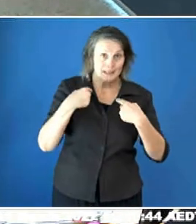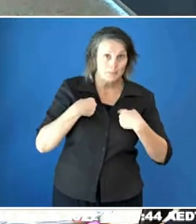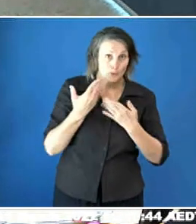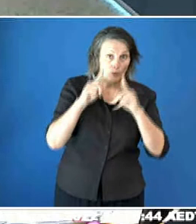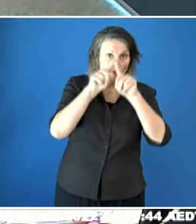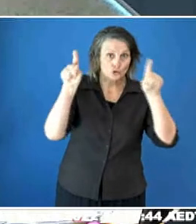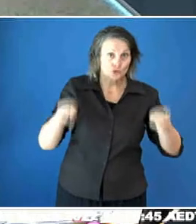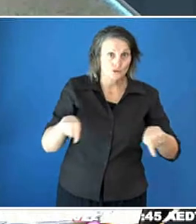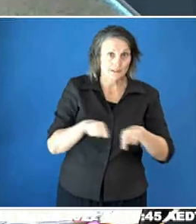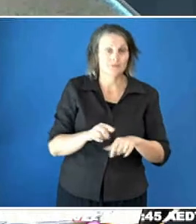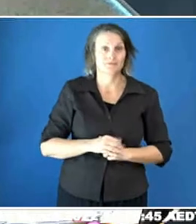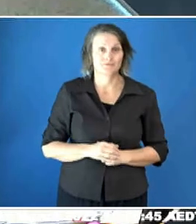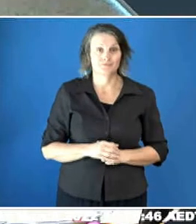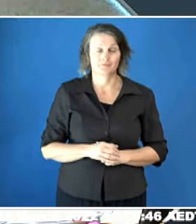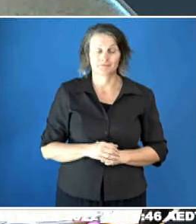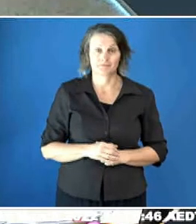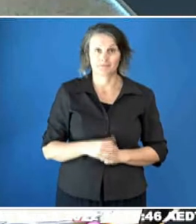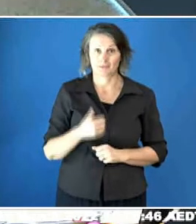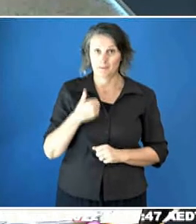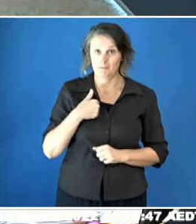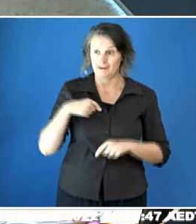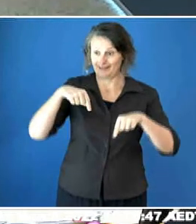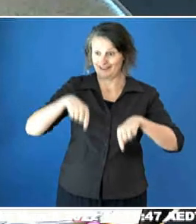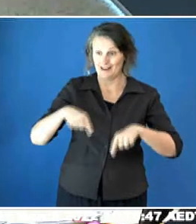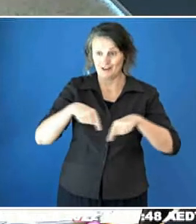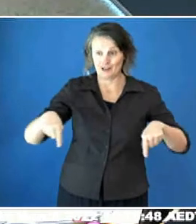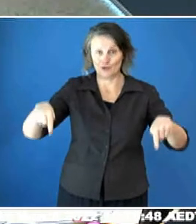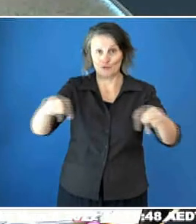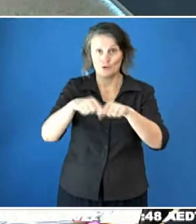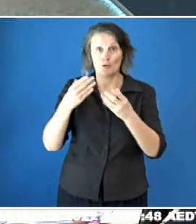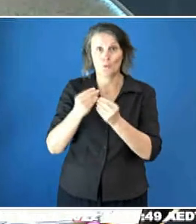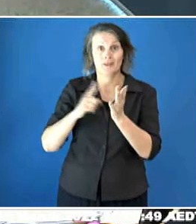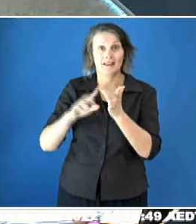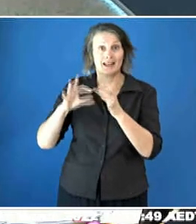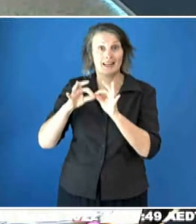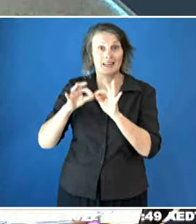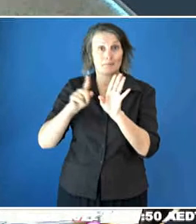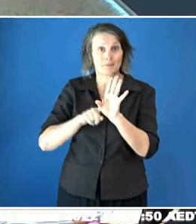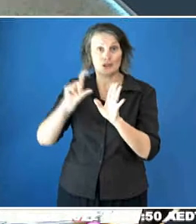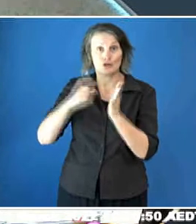And we are joined in the hearing room with Ms Elizabeth Crawford. Would you like to be Ms Crawford or Libby today?